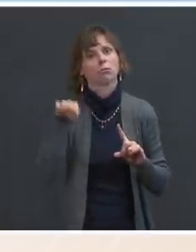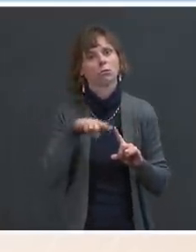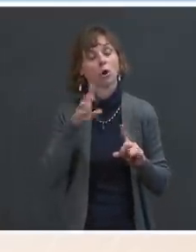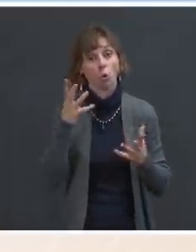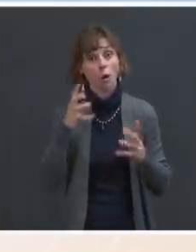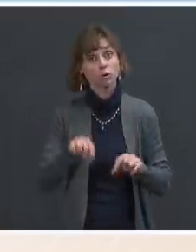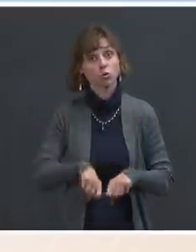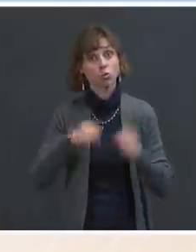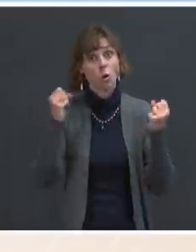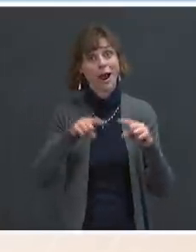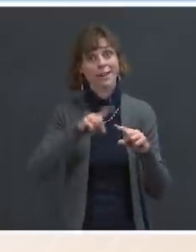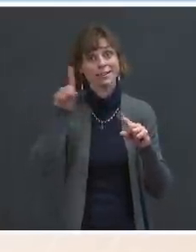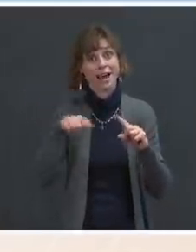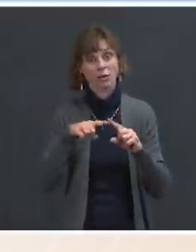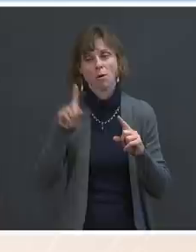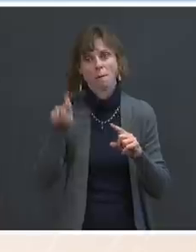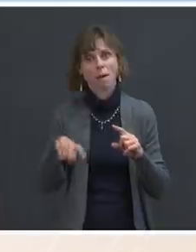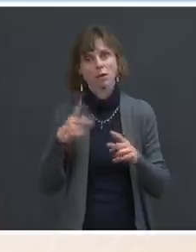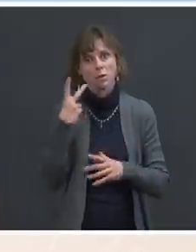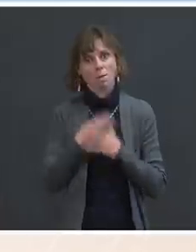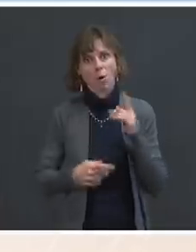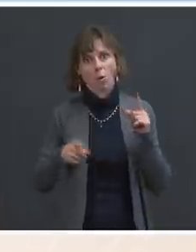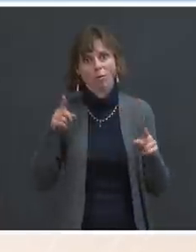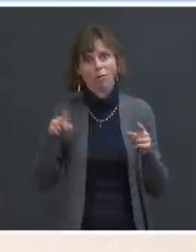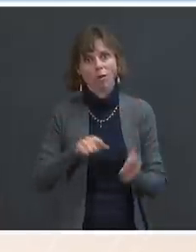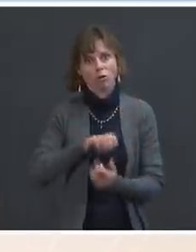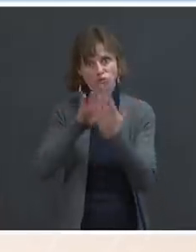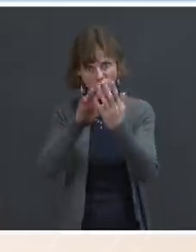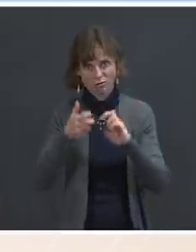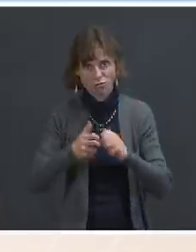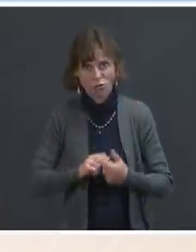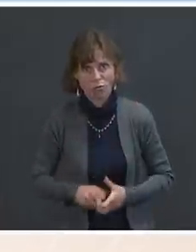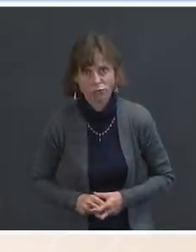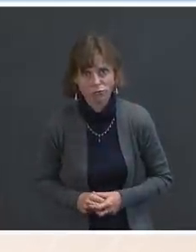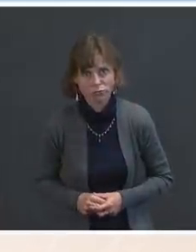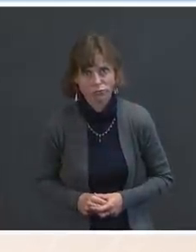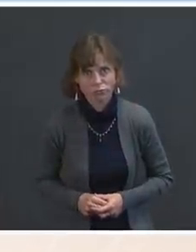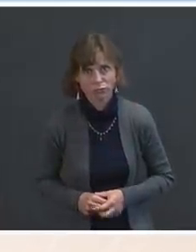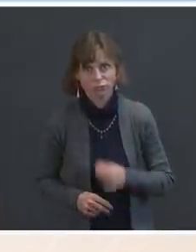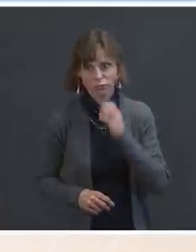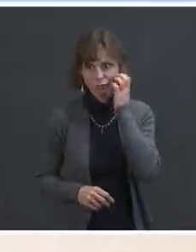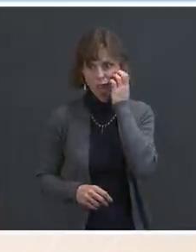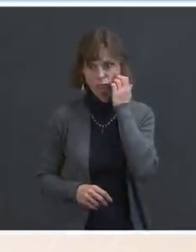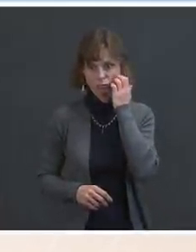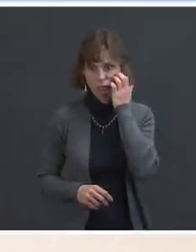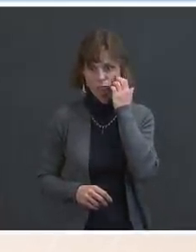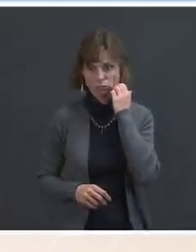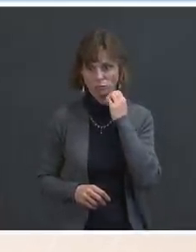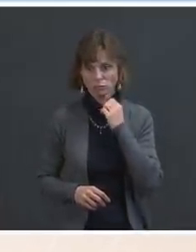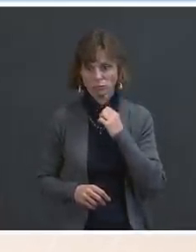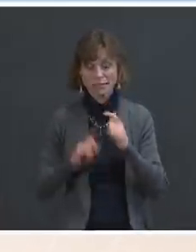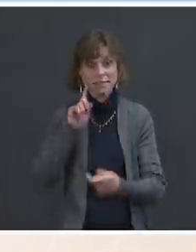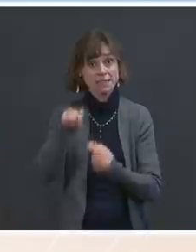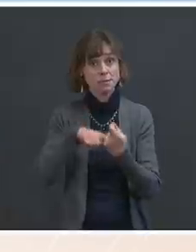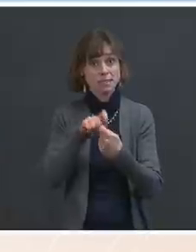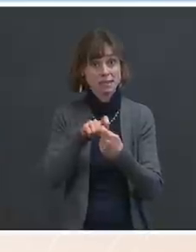you have to work both. On the -- on the specific commitments for governments, I think that's something that we would want